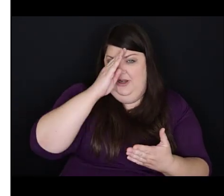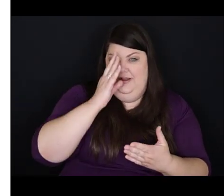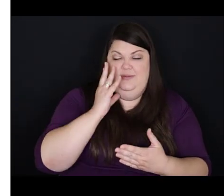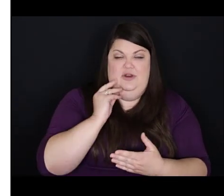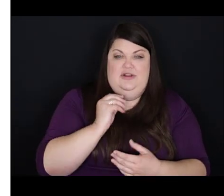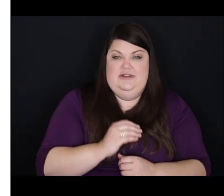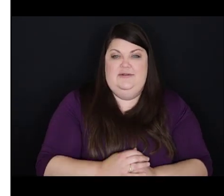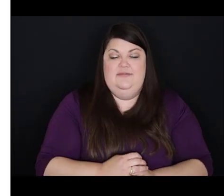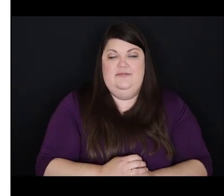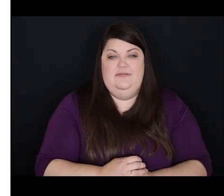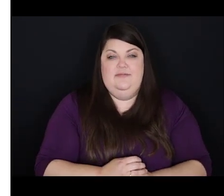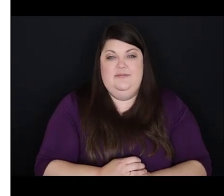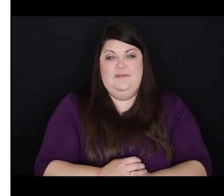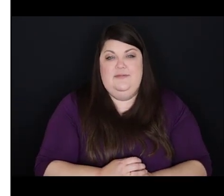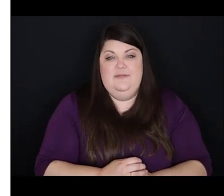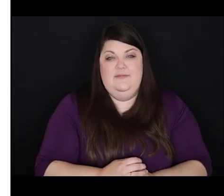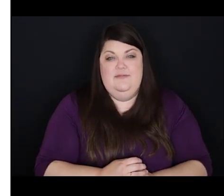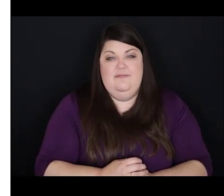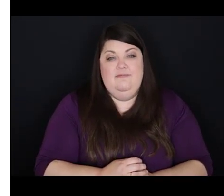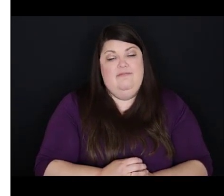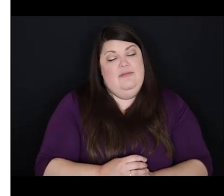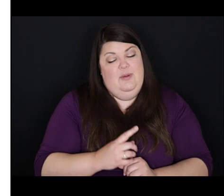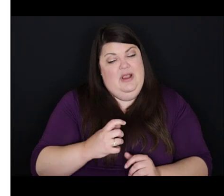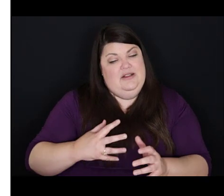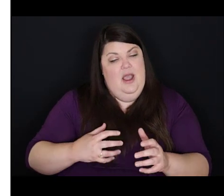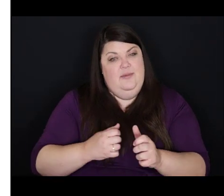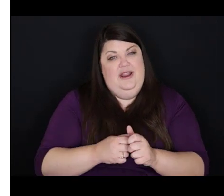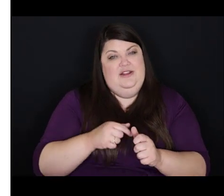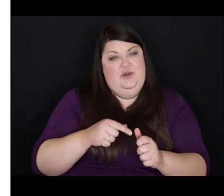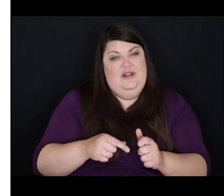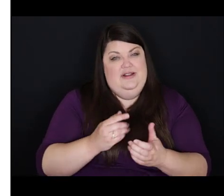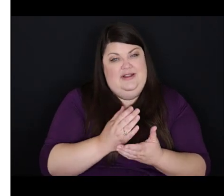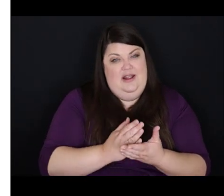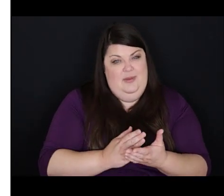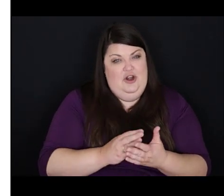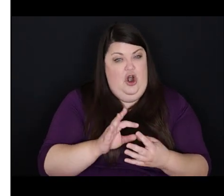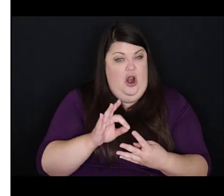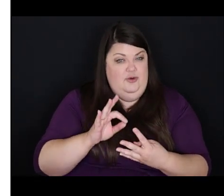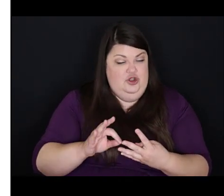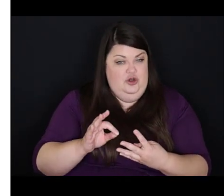Since updates to this element are optional, your responses will be dependent upon whether